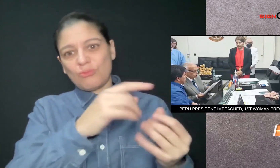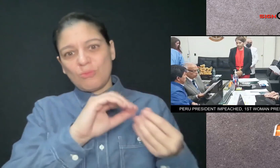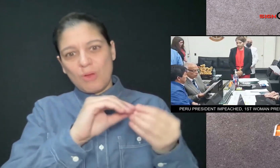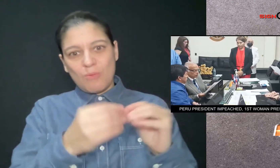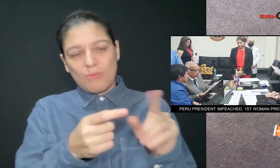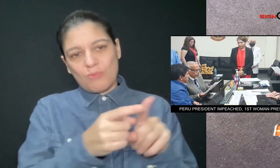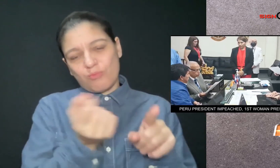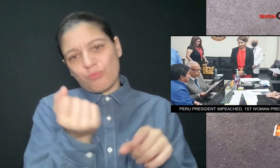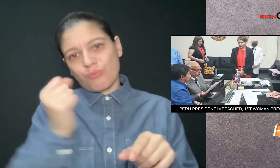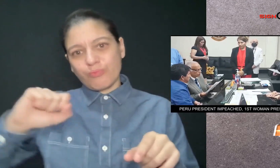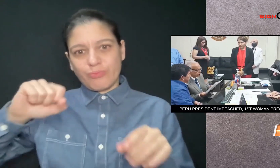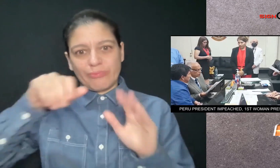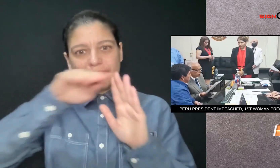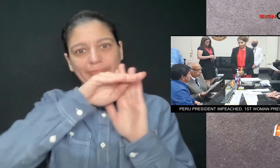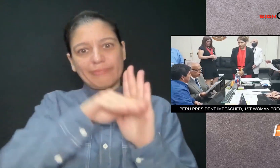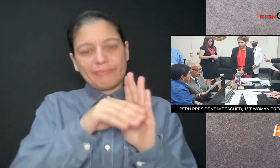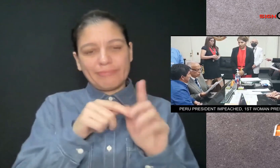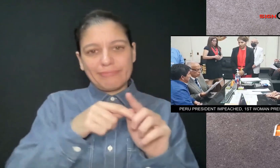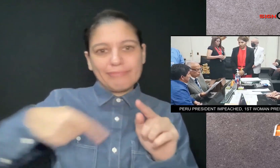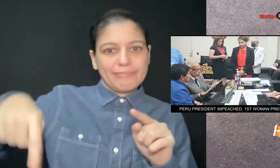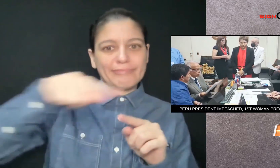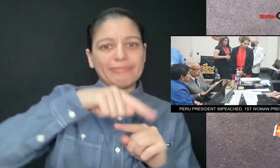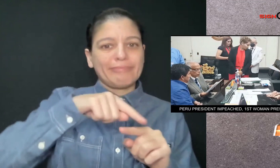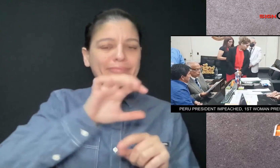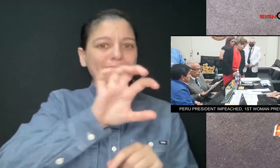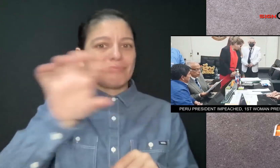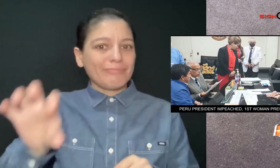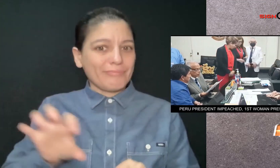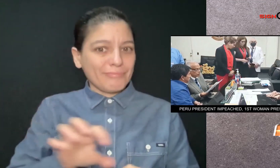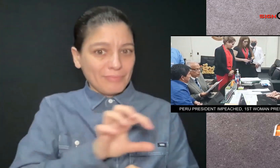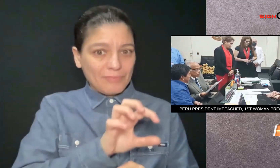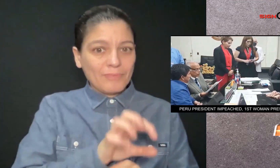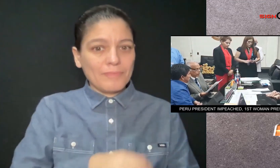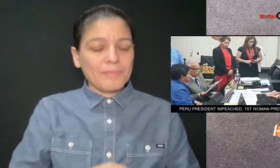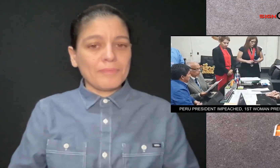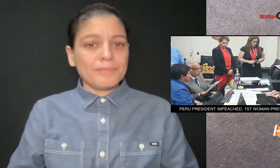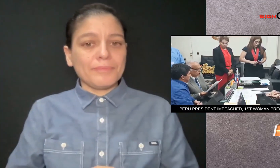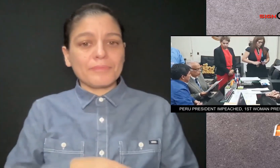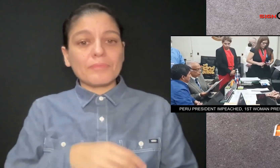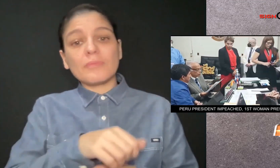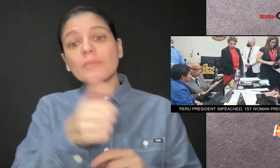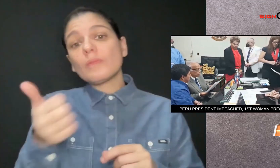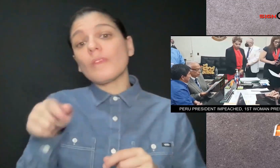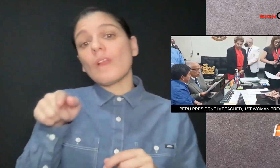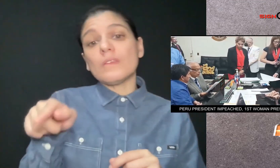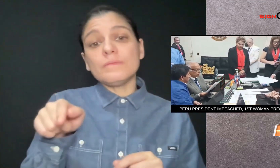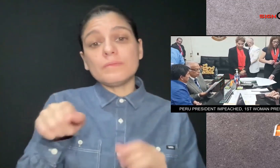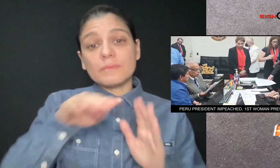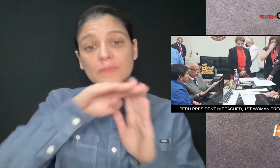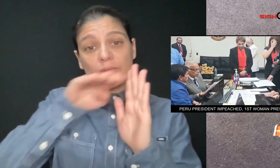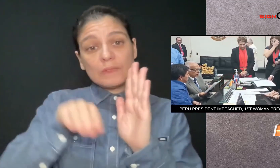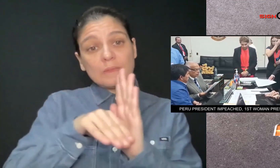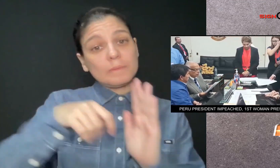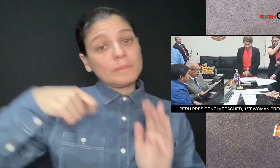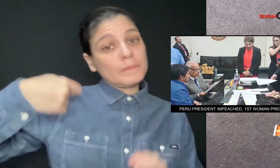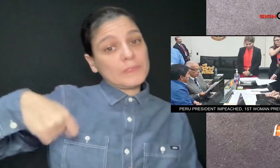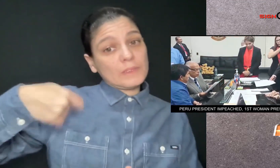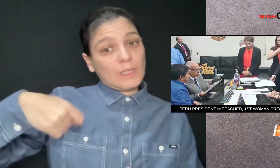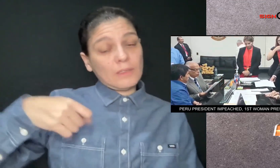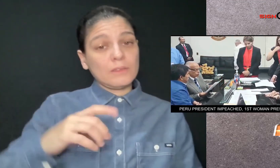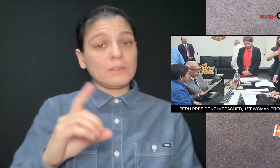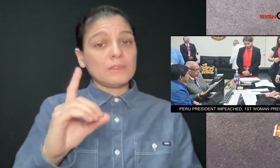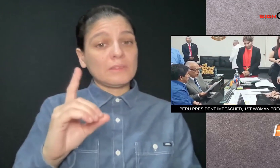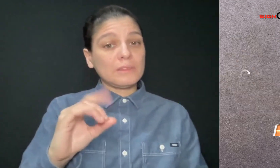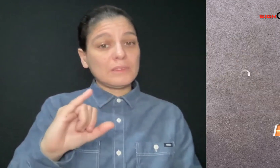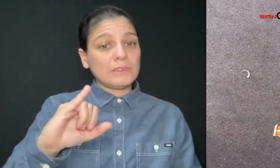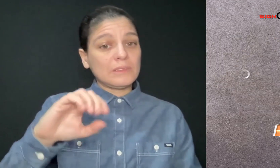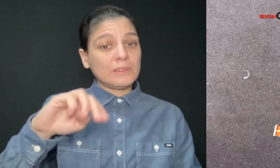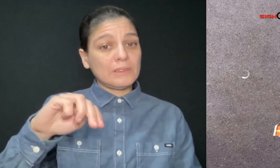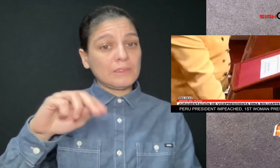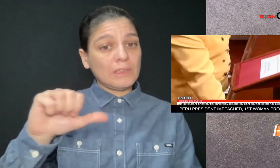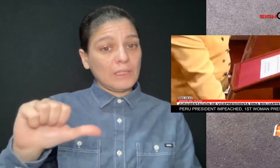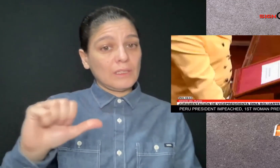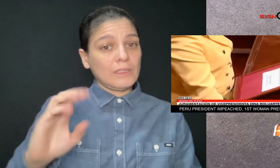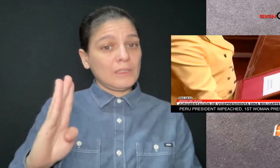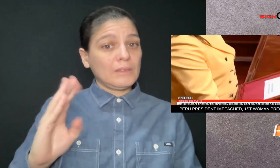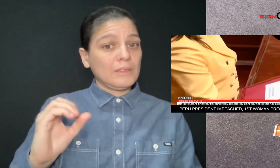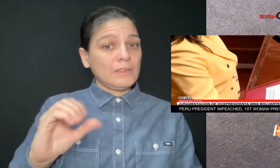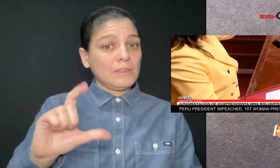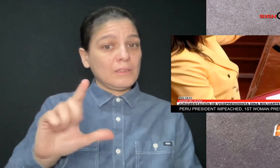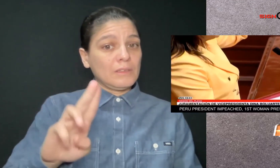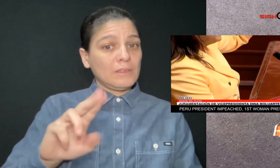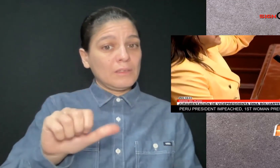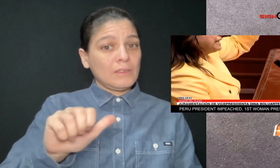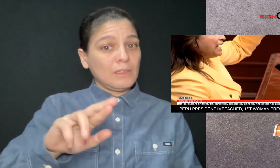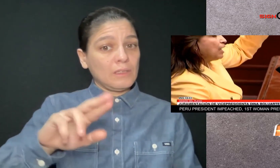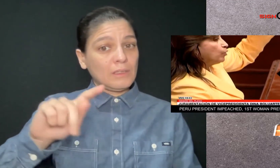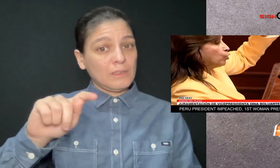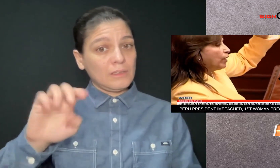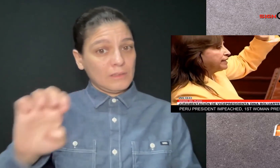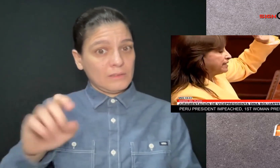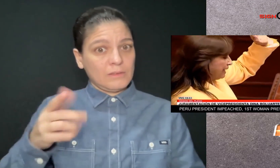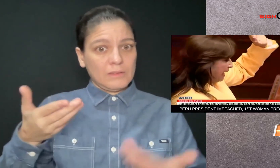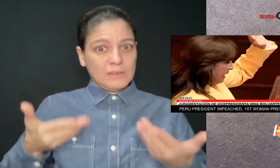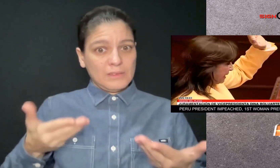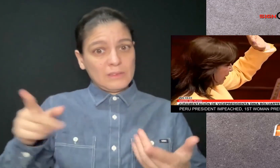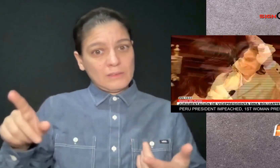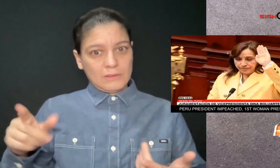charges of rebellion against the state Vice President Dina Boluarte is now the country's